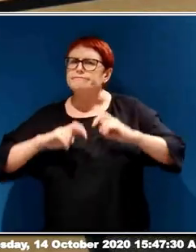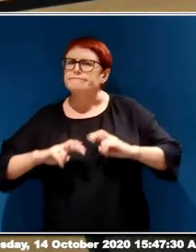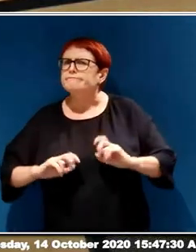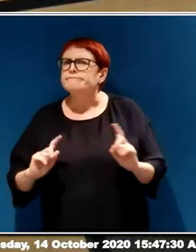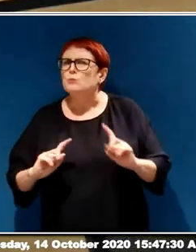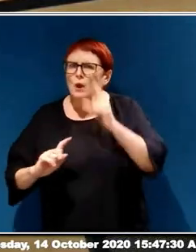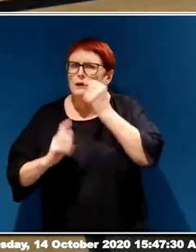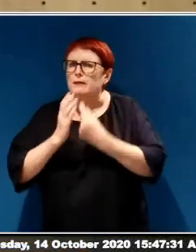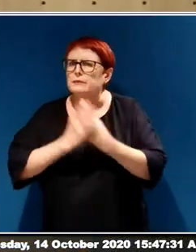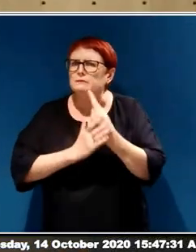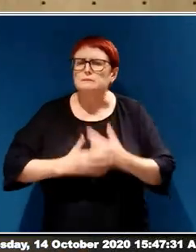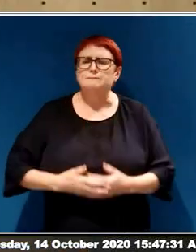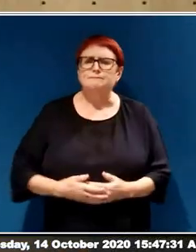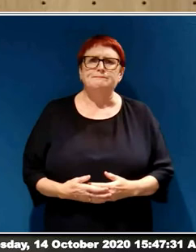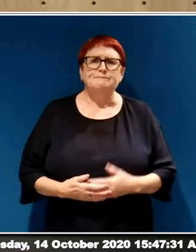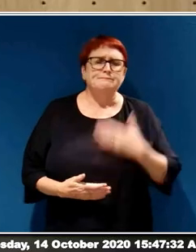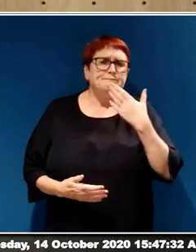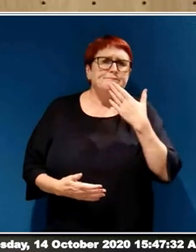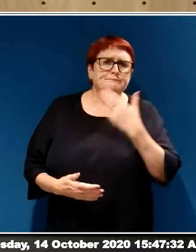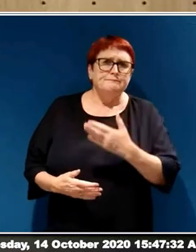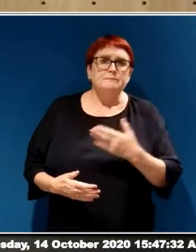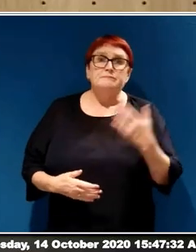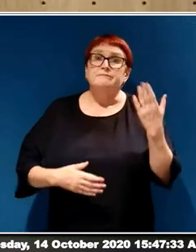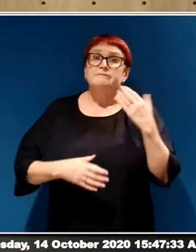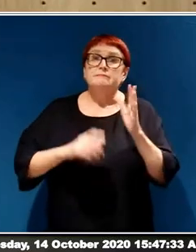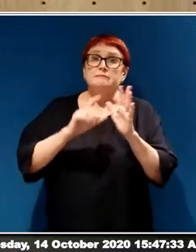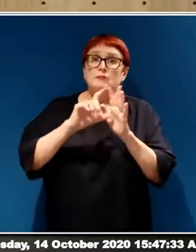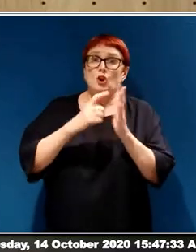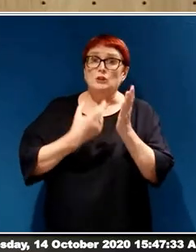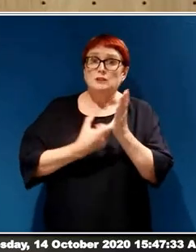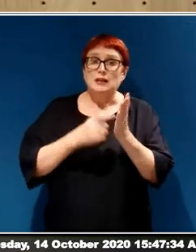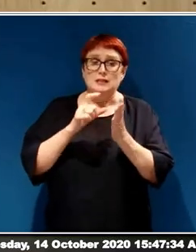Dr de Bruin raised this issue this morning as well, that there are a set of